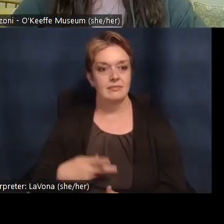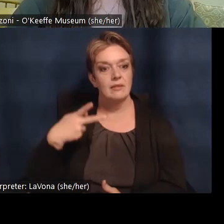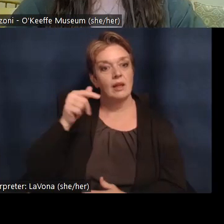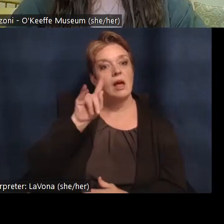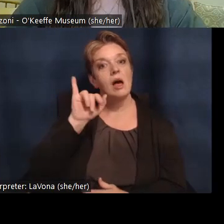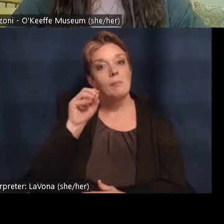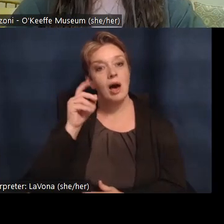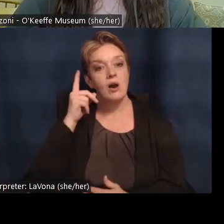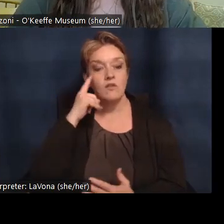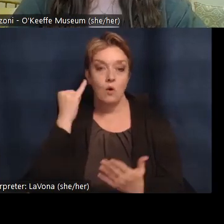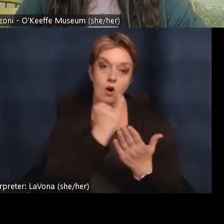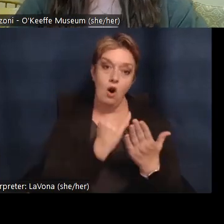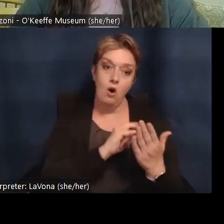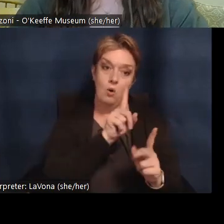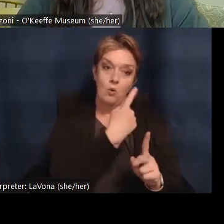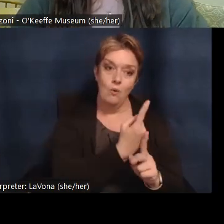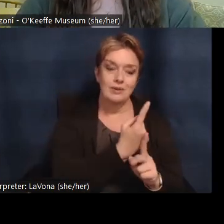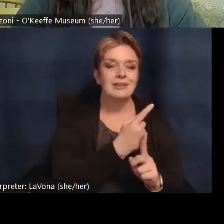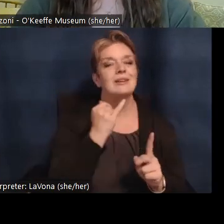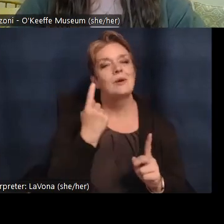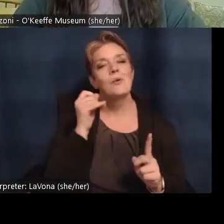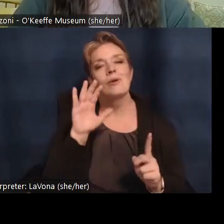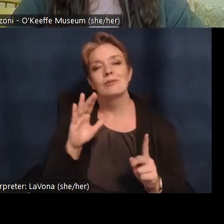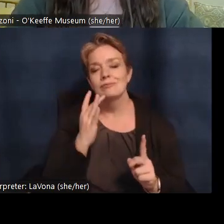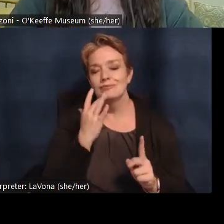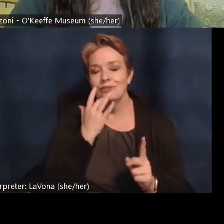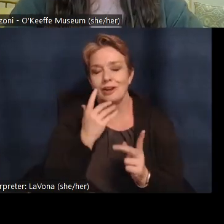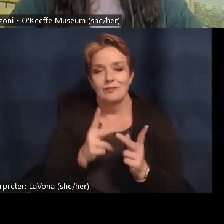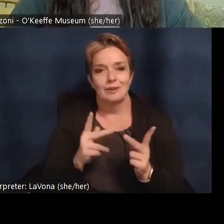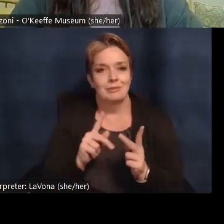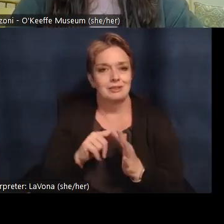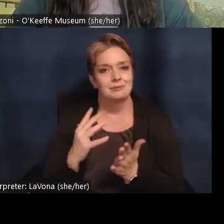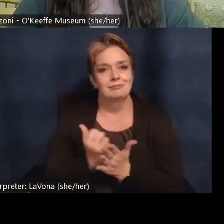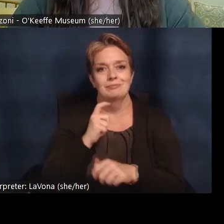it was also one of Miss O’Keeffe's favorite places to spend time with her Chow Chows.